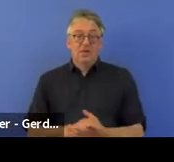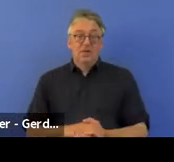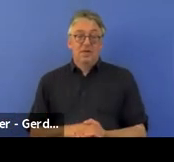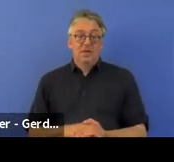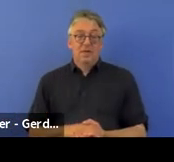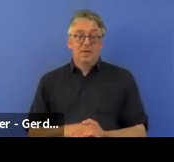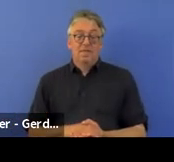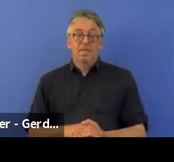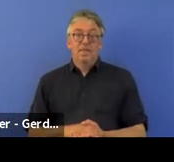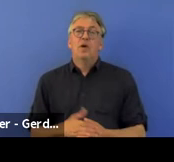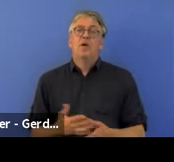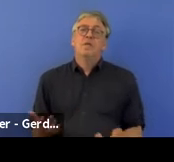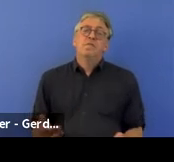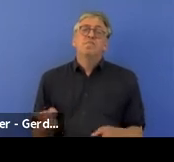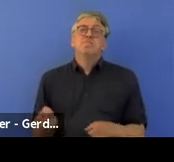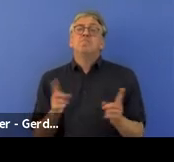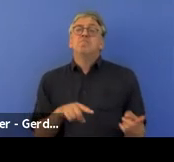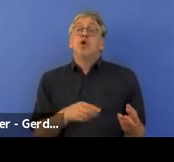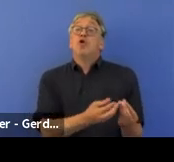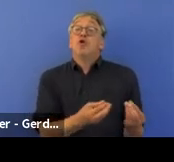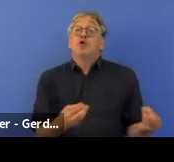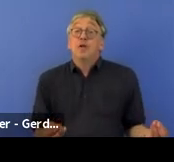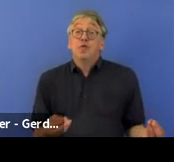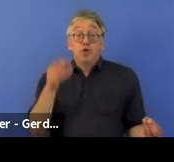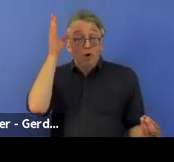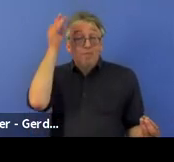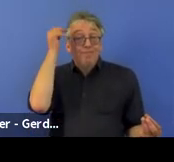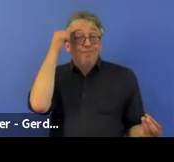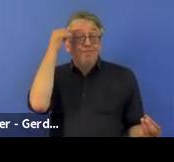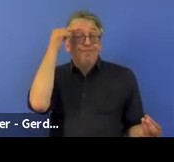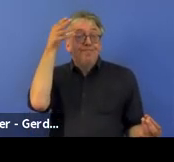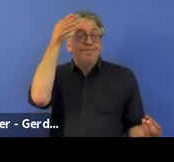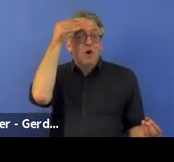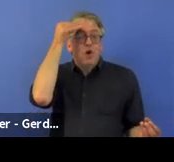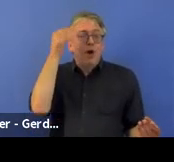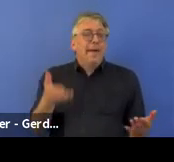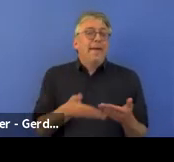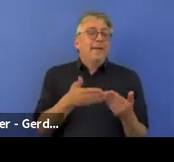household work. Which again keeps them from accessing